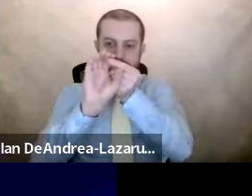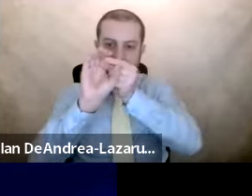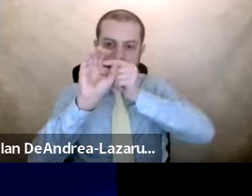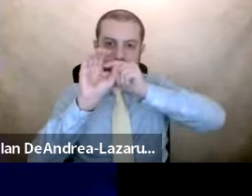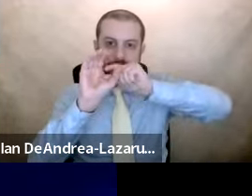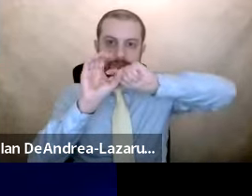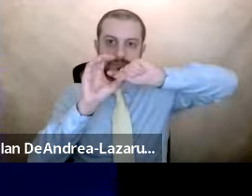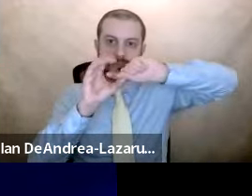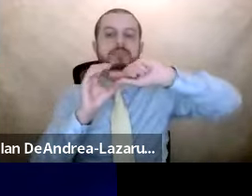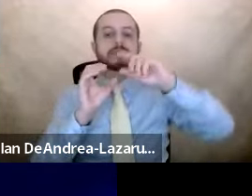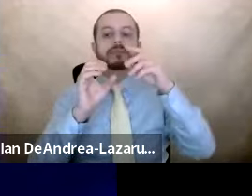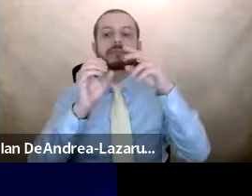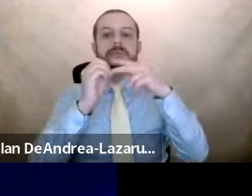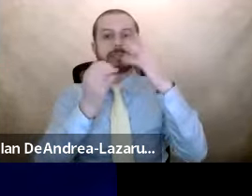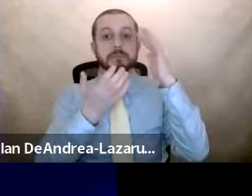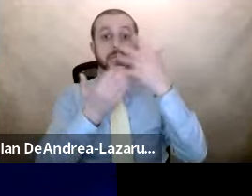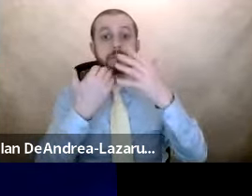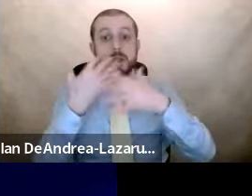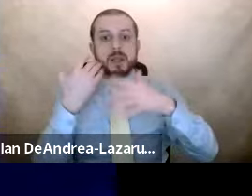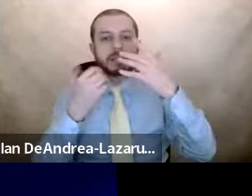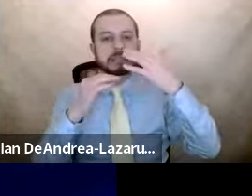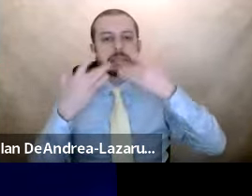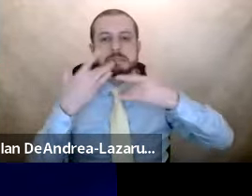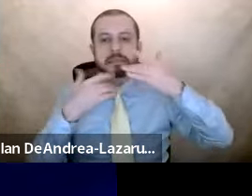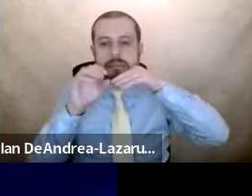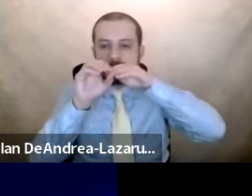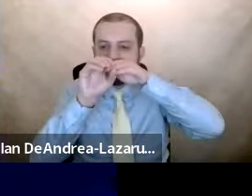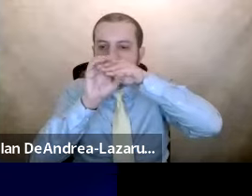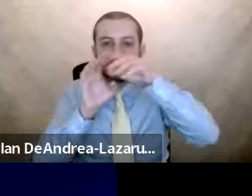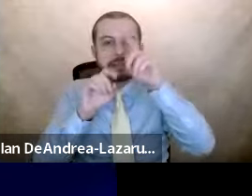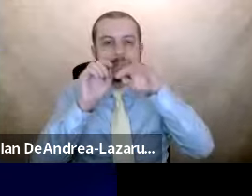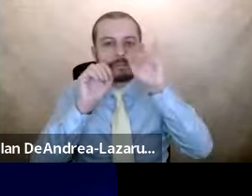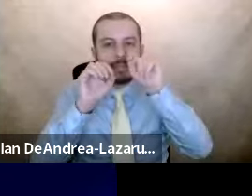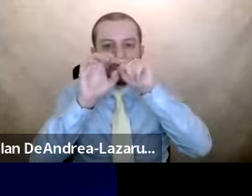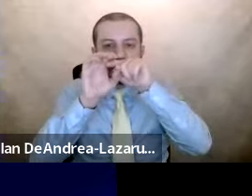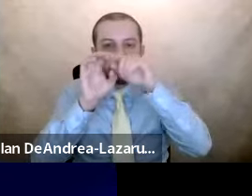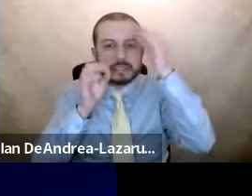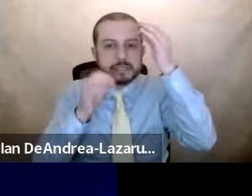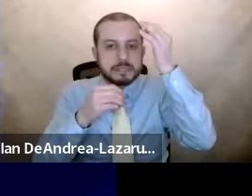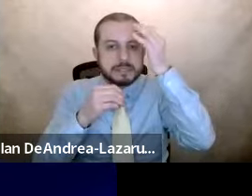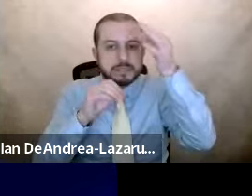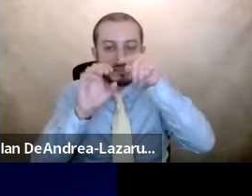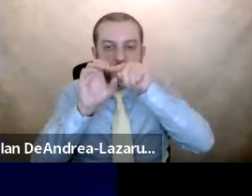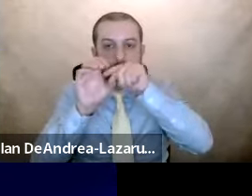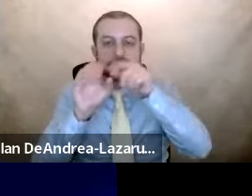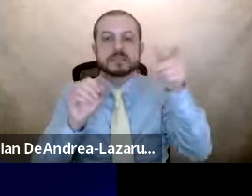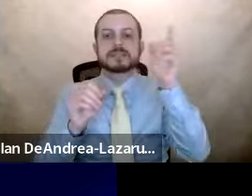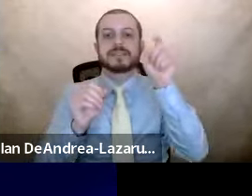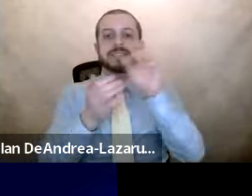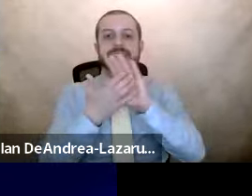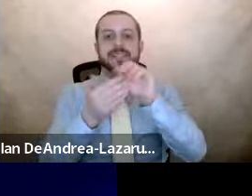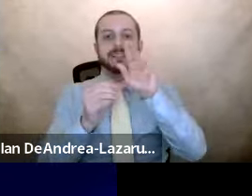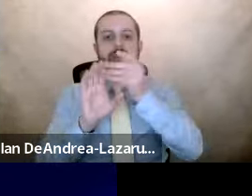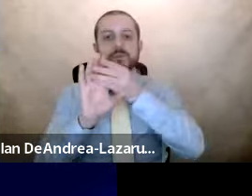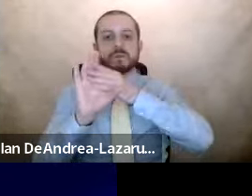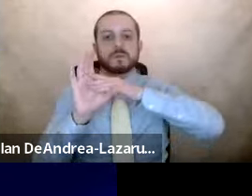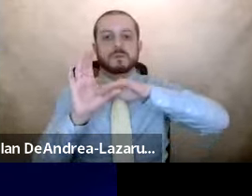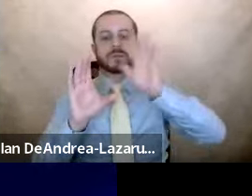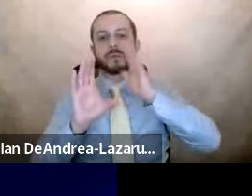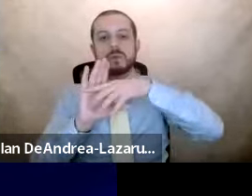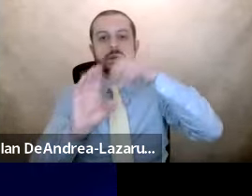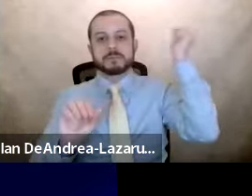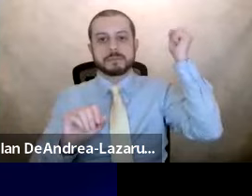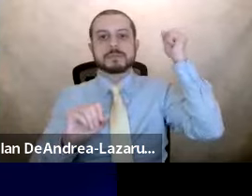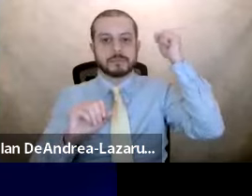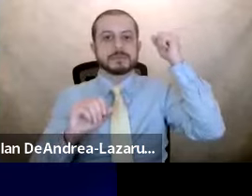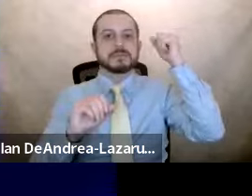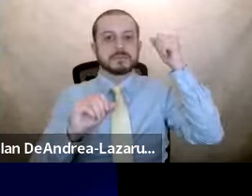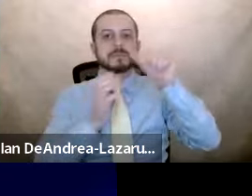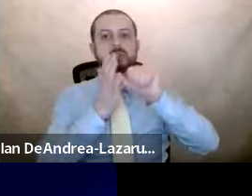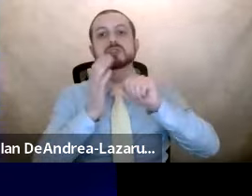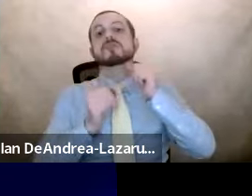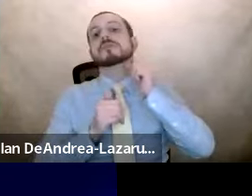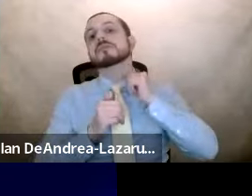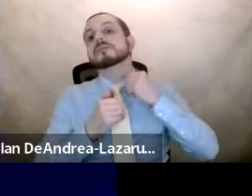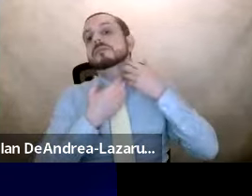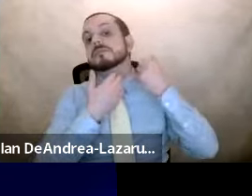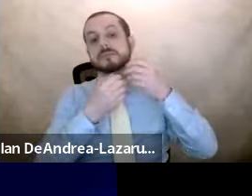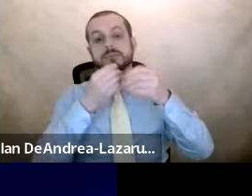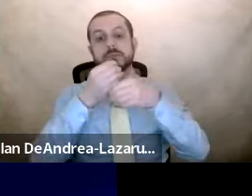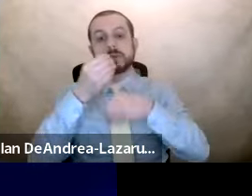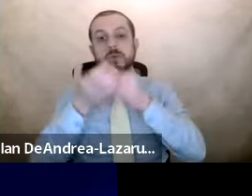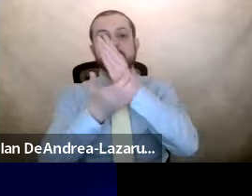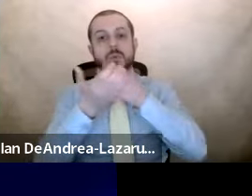So the carotids are the things that you can feel. You can feel on a neck to determine someone's pulse. Sometimes someone will undergo an MRI or CT that looks at the blood flow.